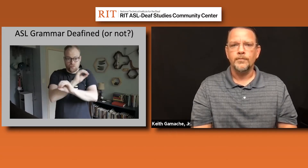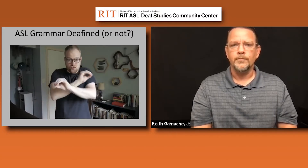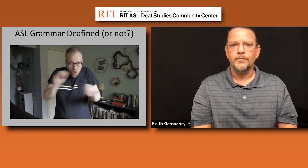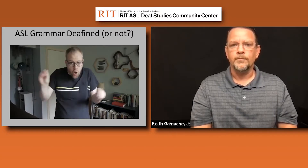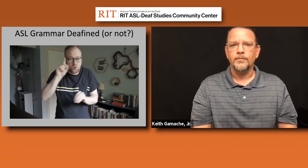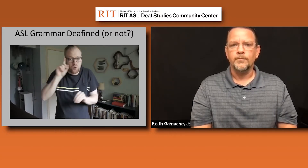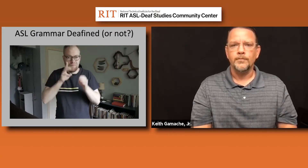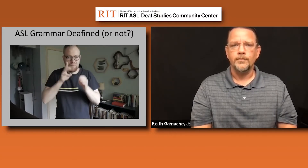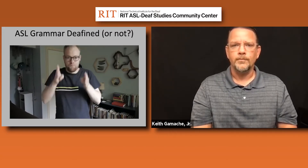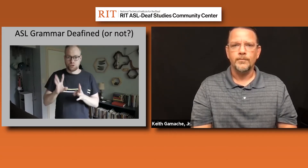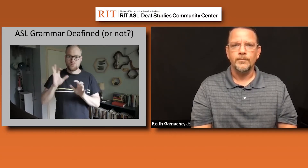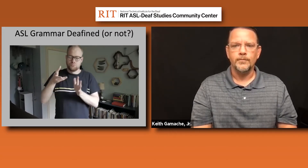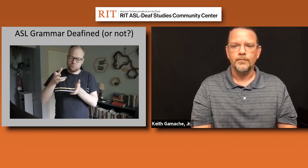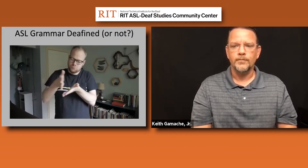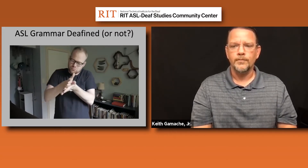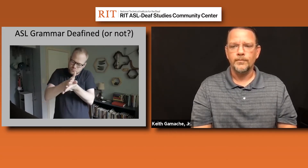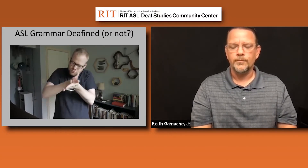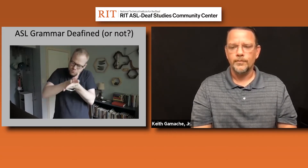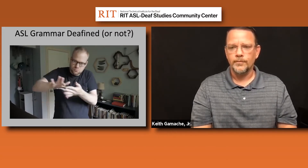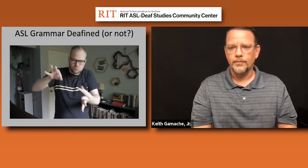The odds are, there is no Deaf person that exists